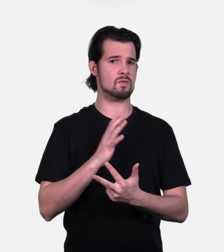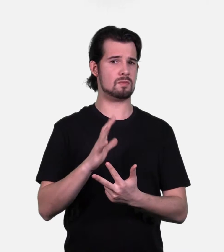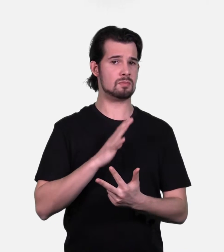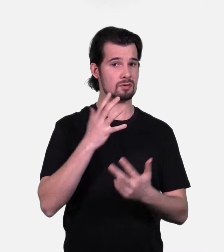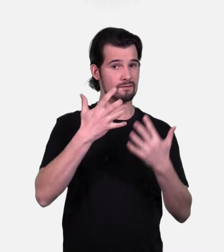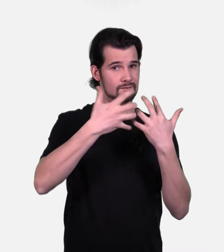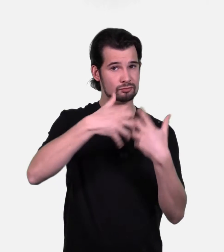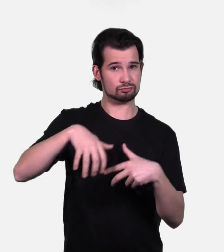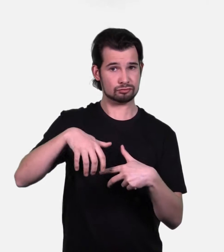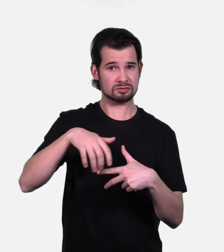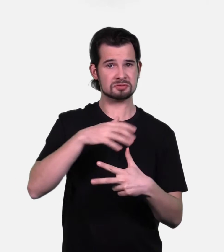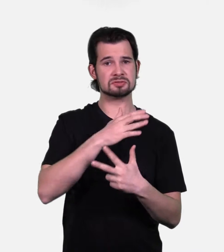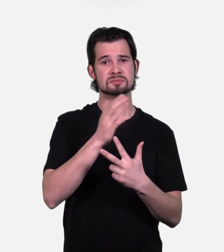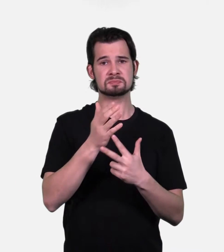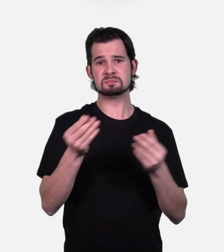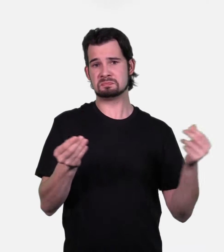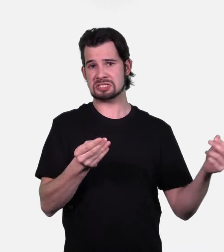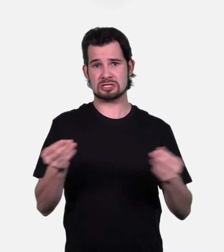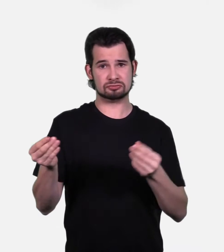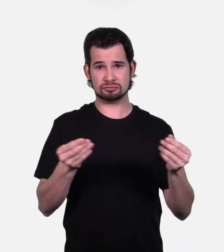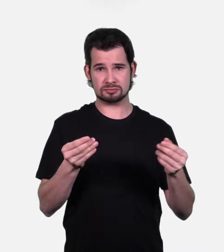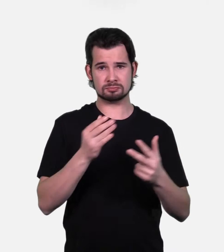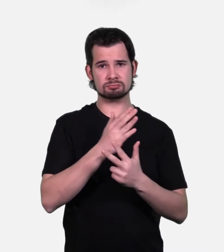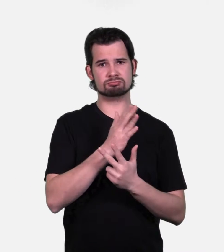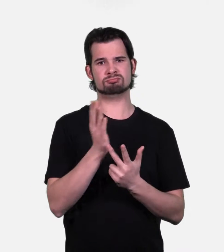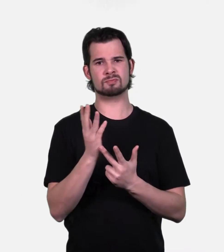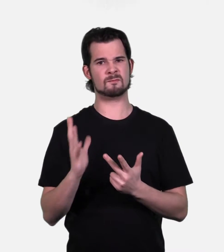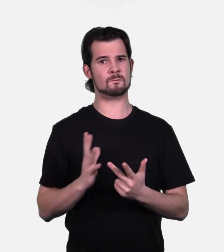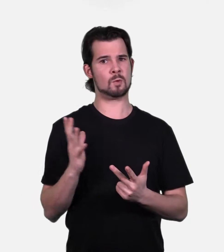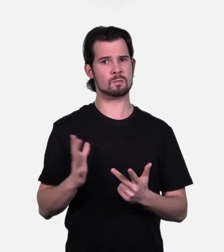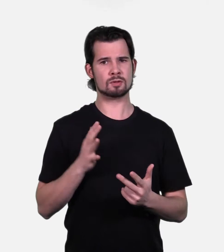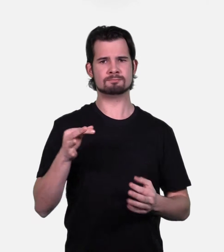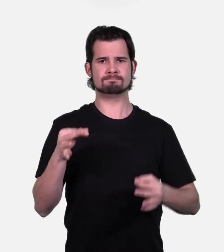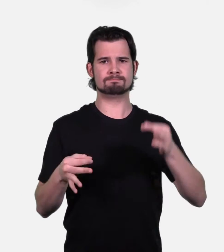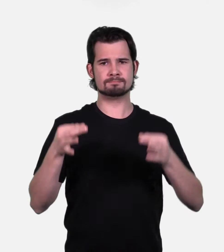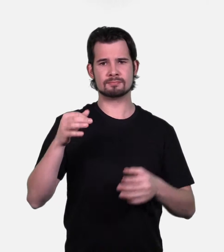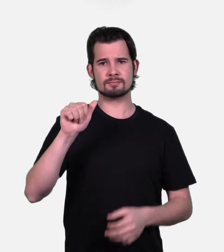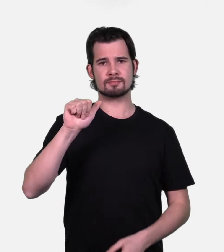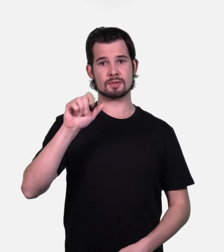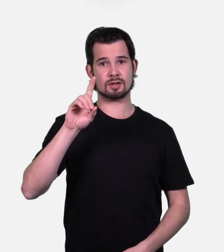of facilitation and mediation, to the formal adjudication process.